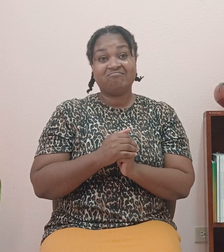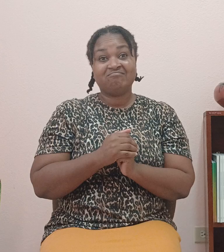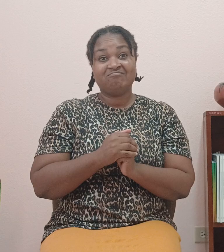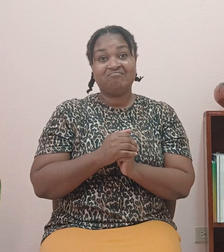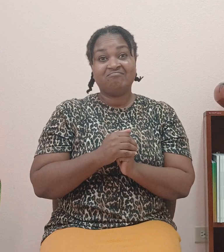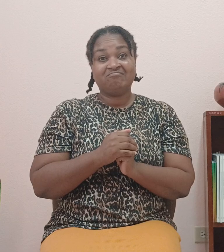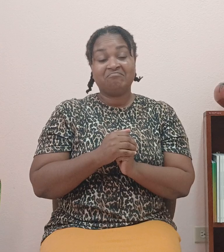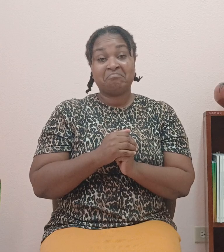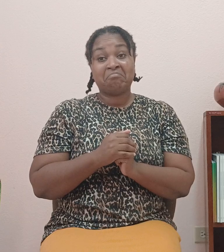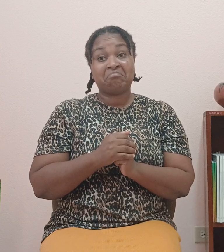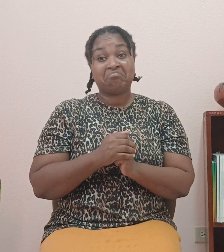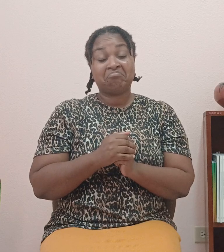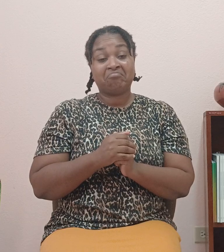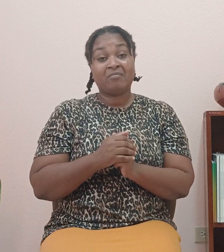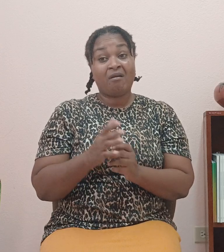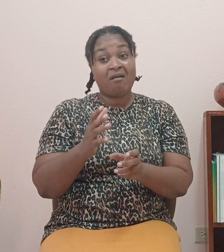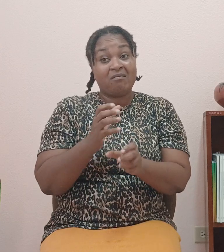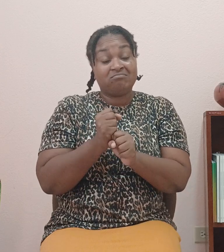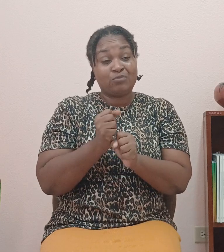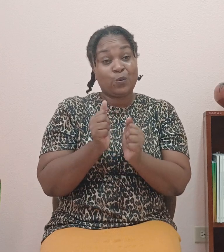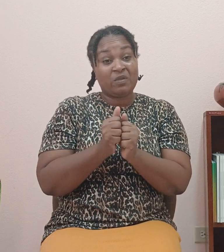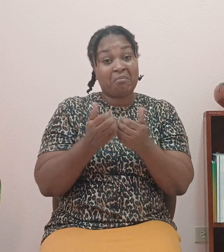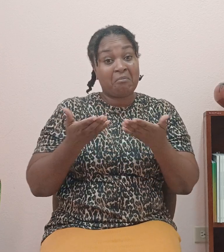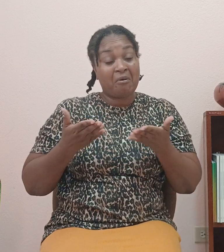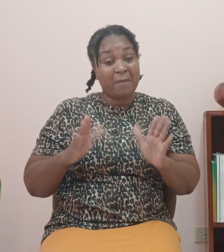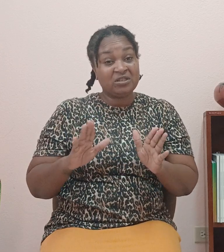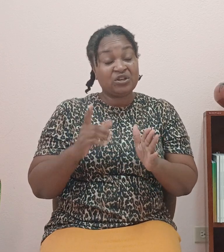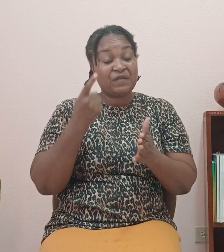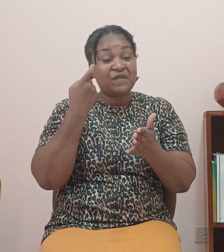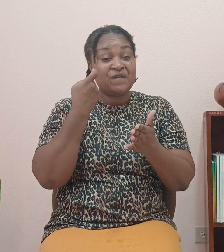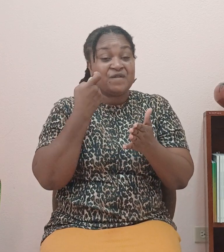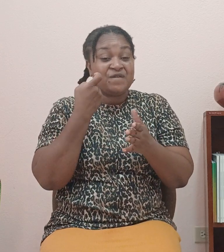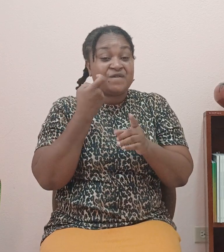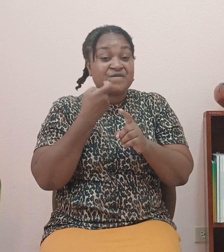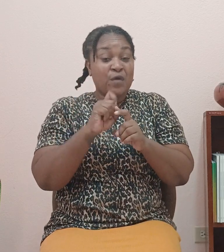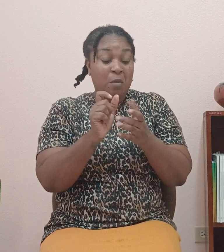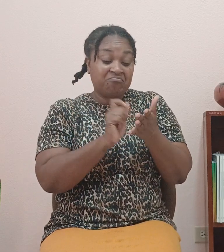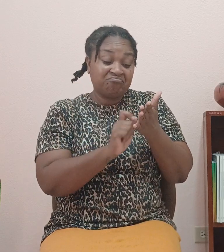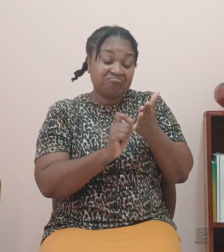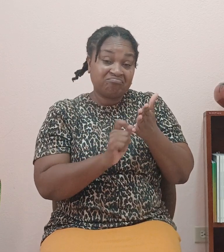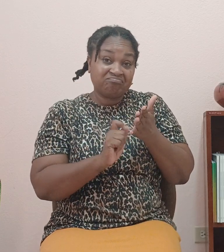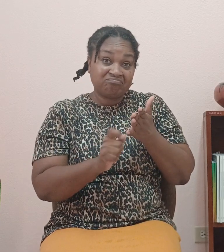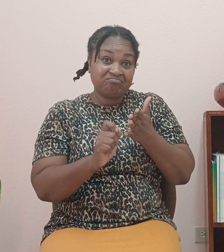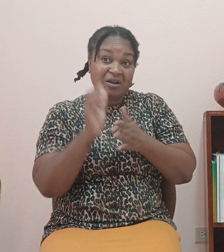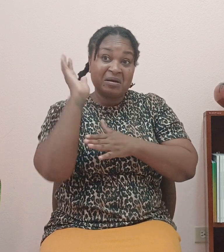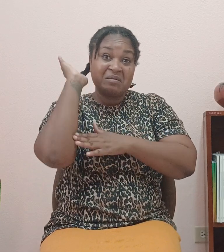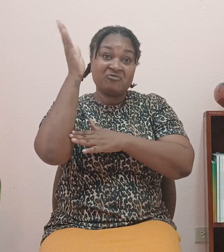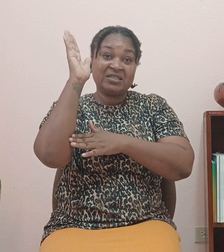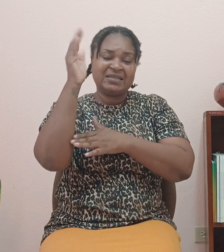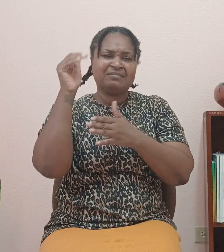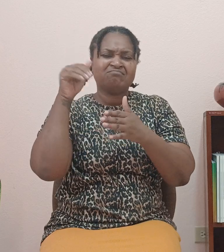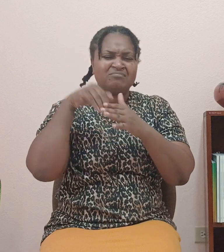with permission, from a script presented in the “A Fresh Start”